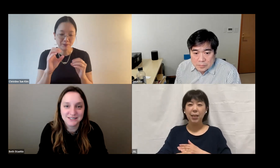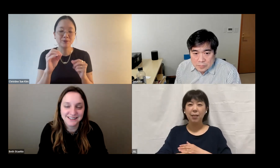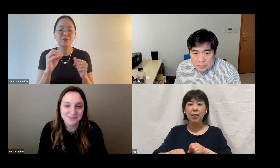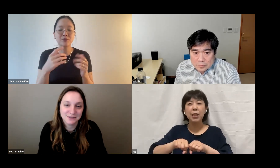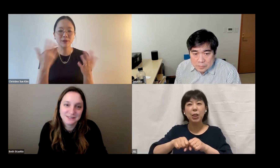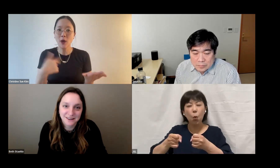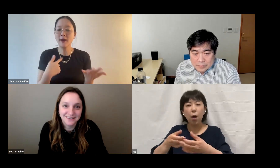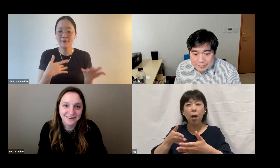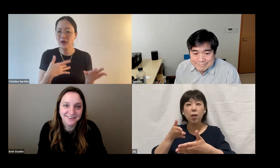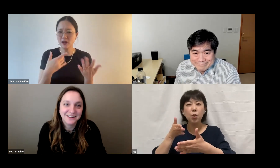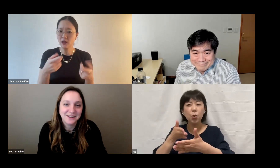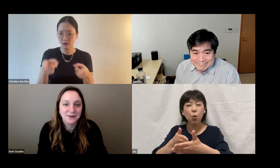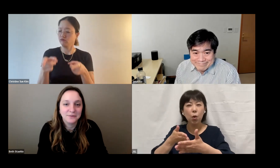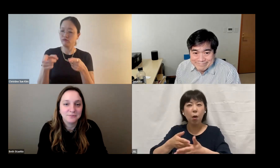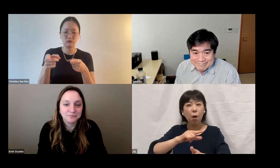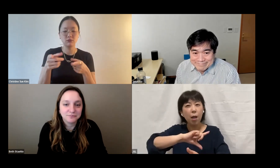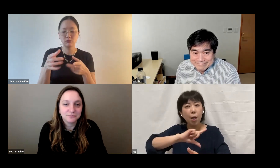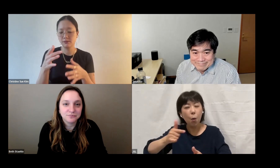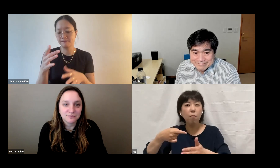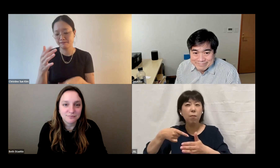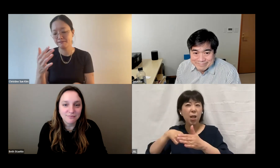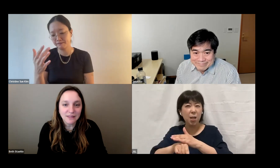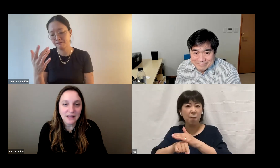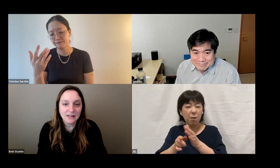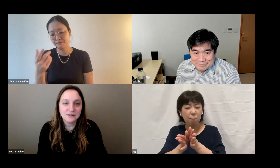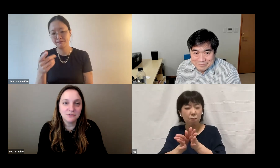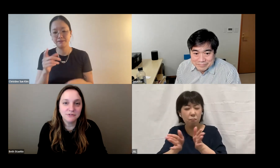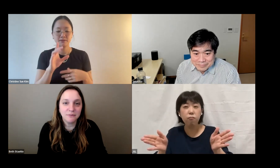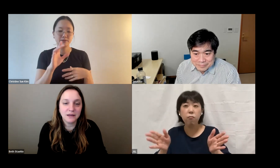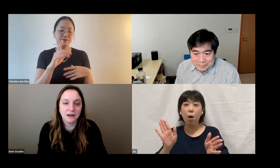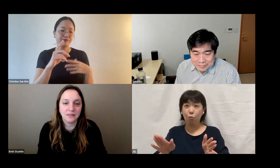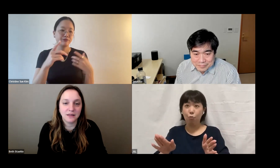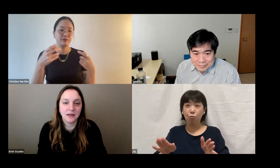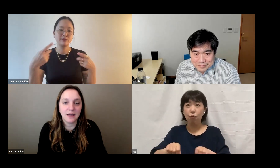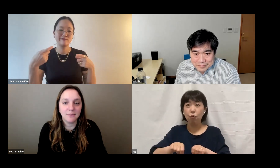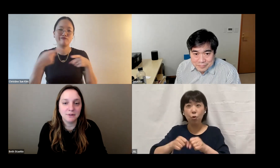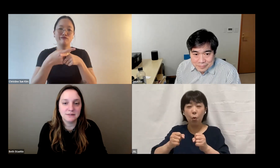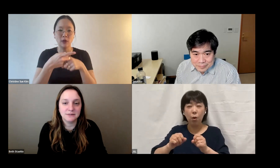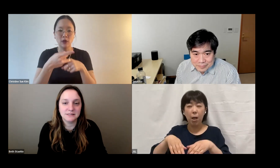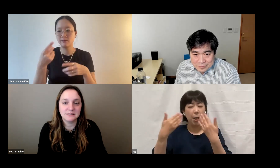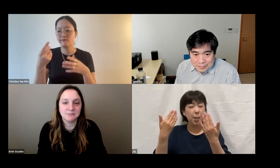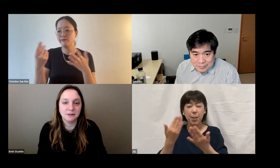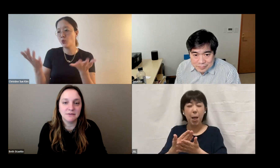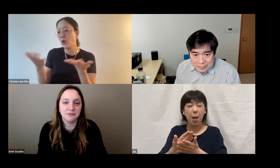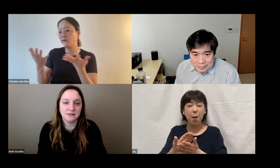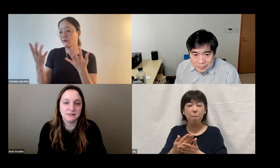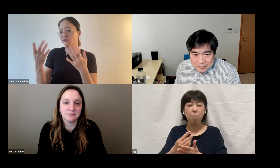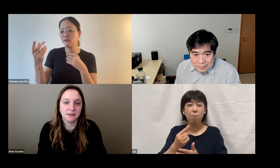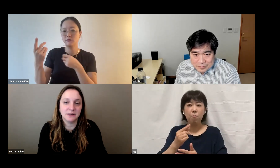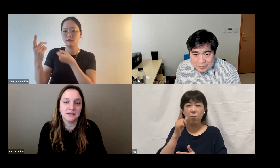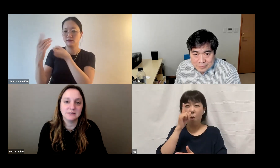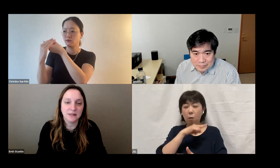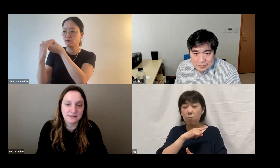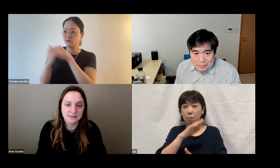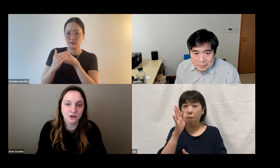As we say And so for me, I think ableism is this belief that disability is less good,